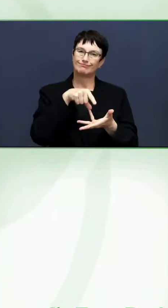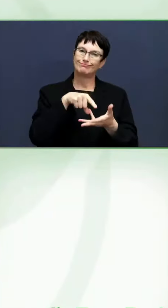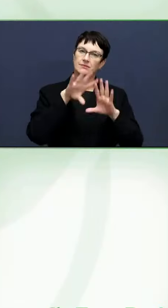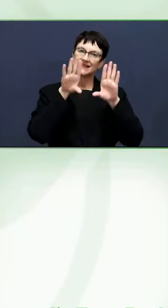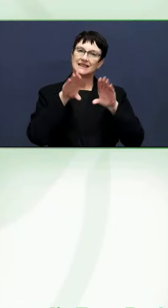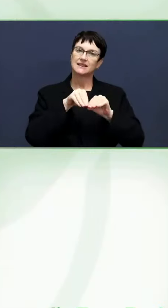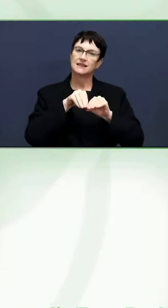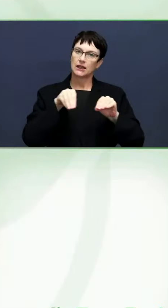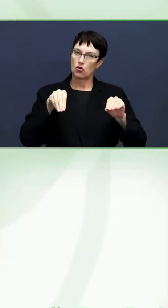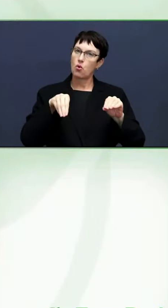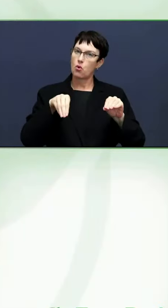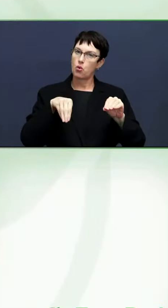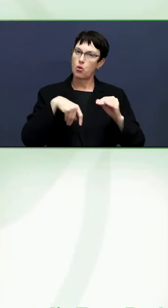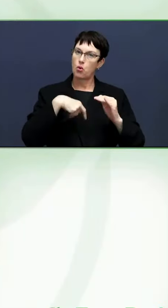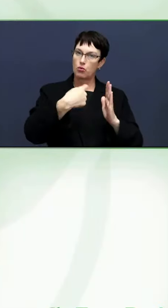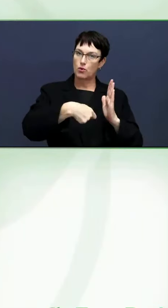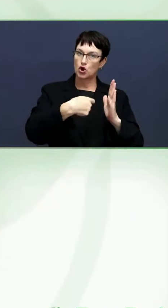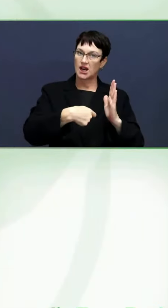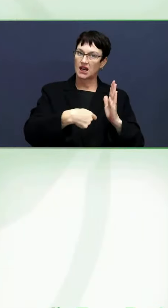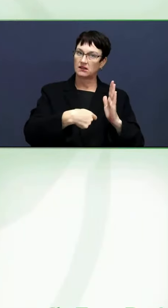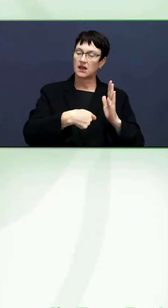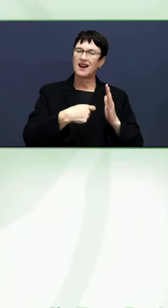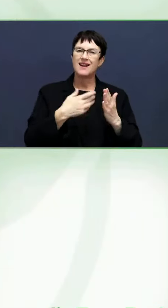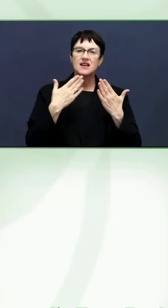can it help you in your daily work?